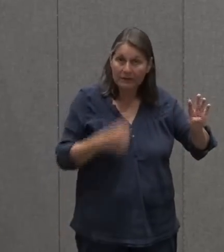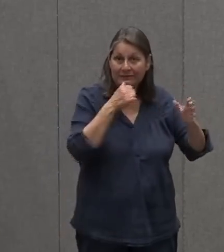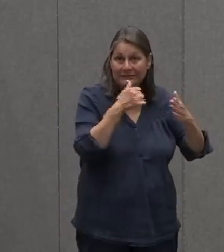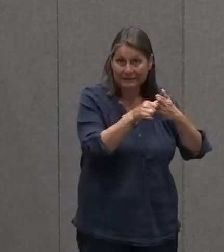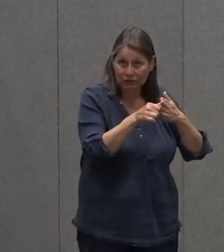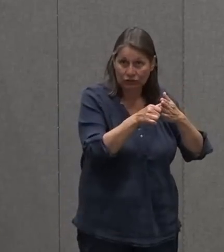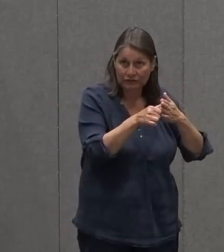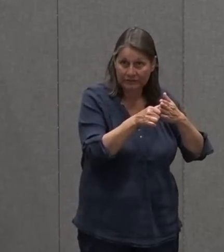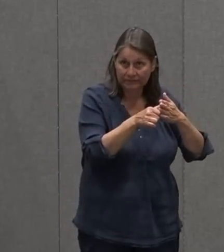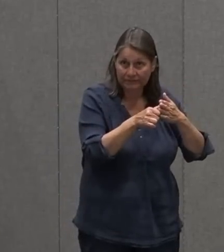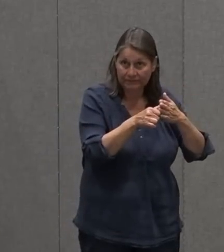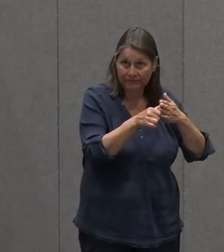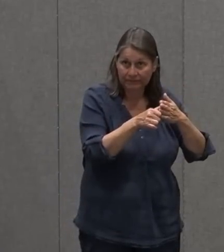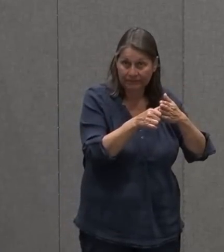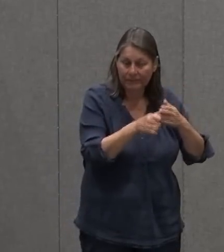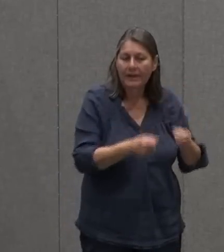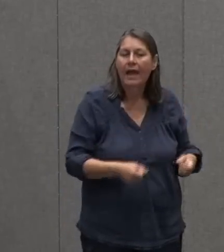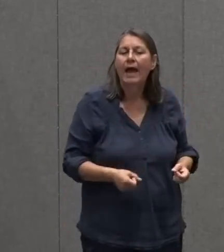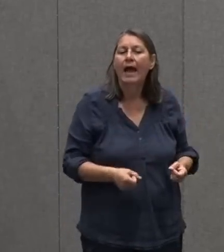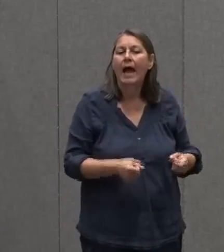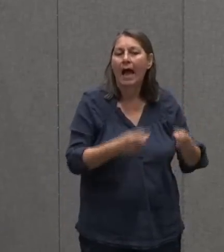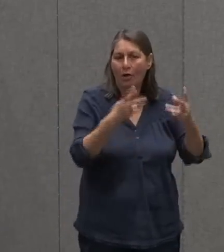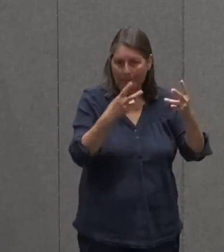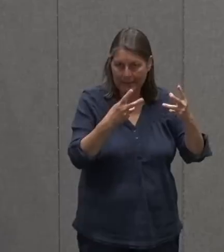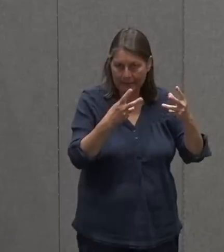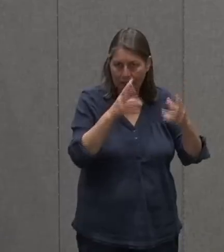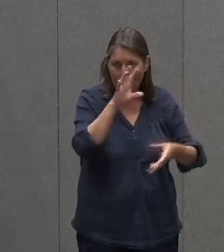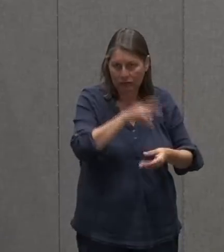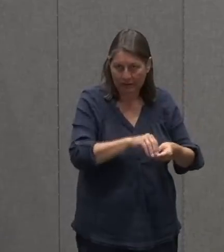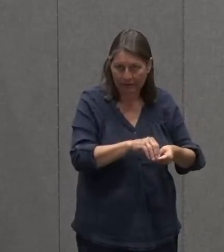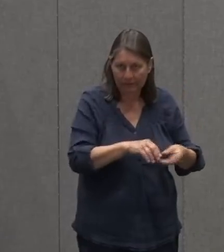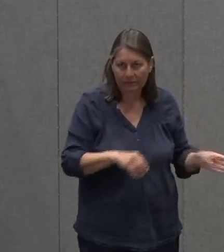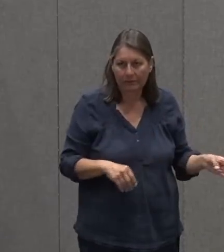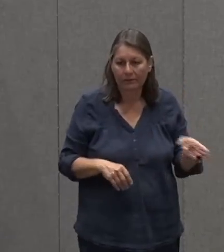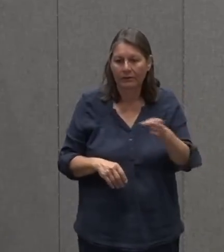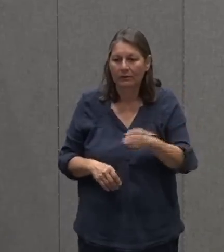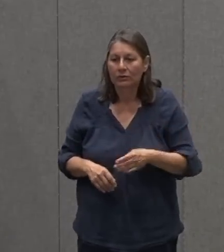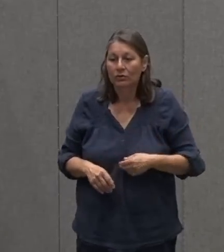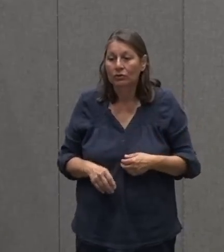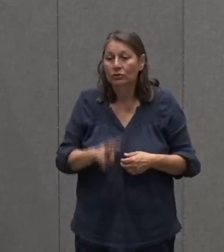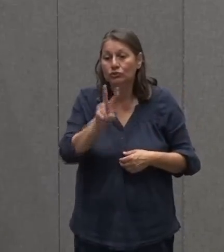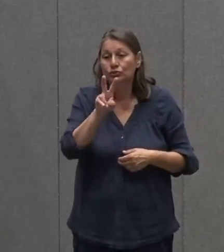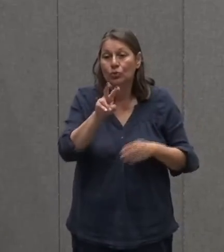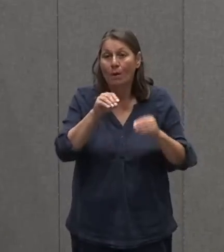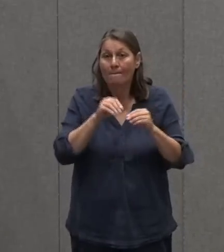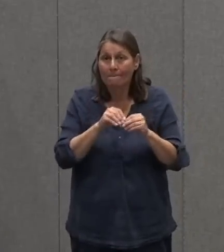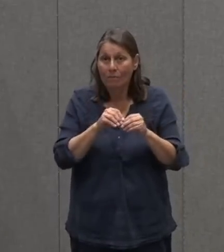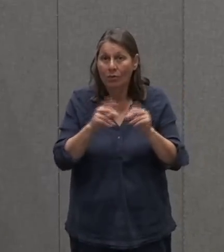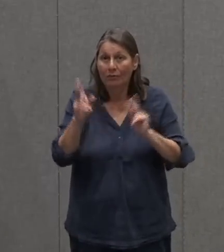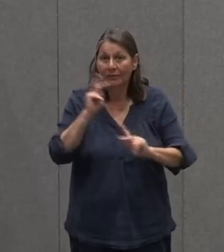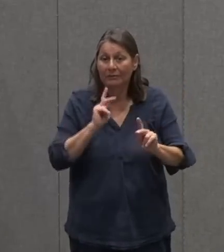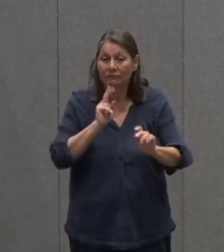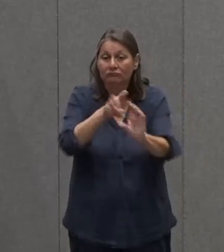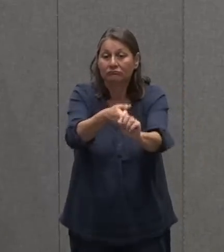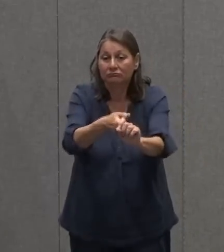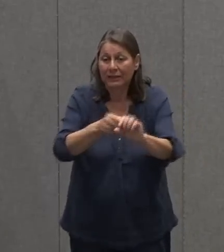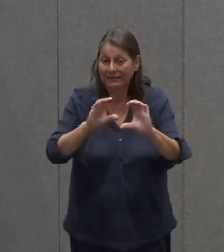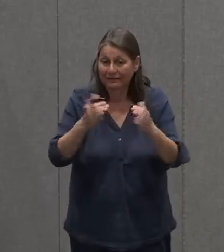Two more classmates join your class. You and your best friend give them stickers also because it's only fair, right?